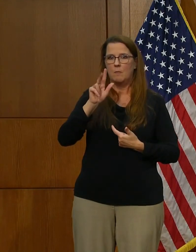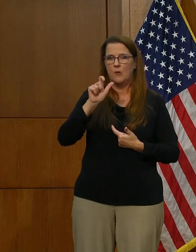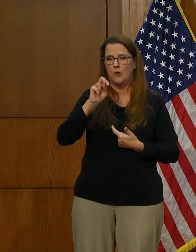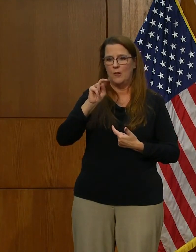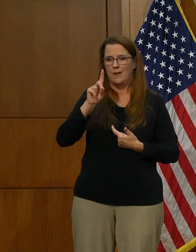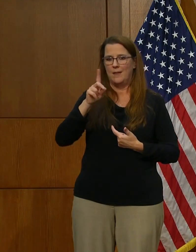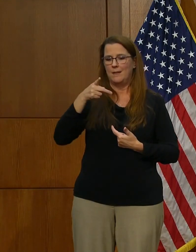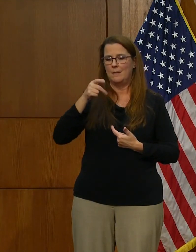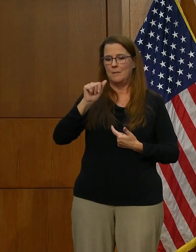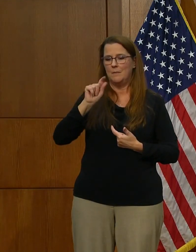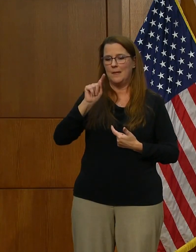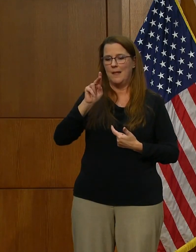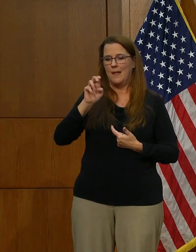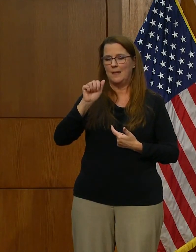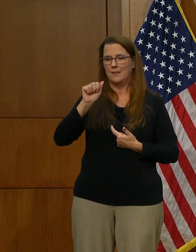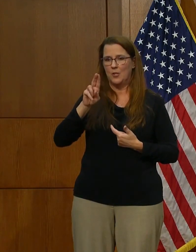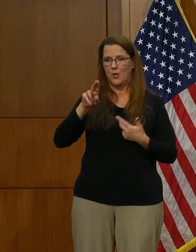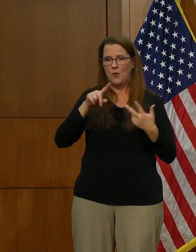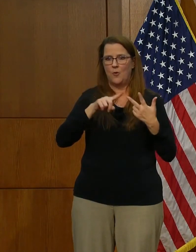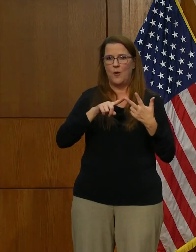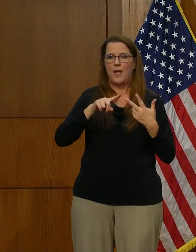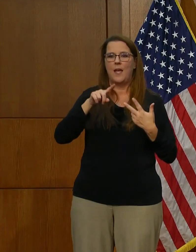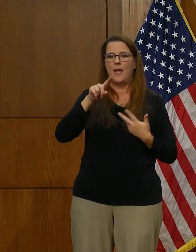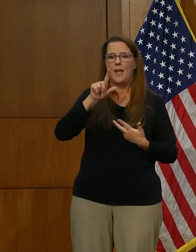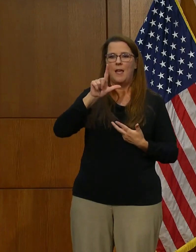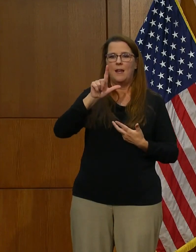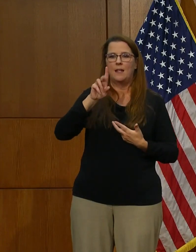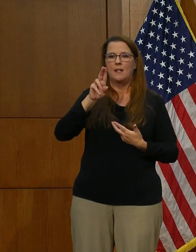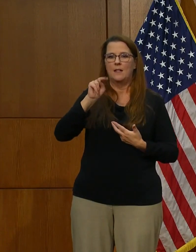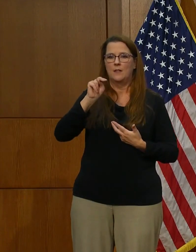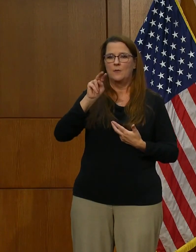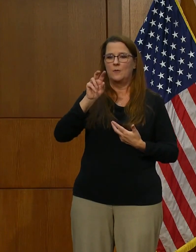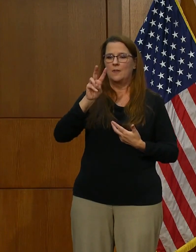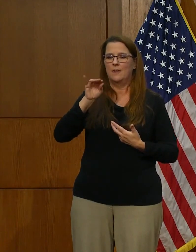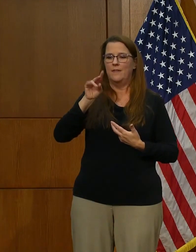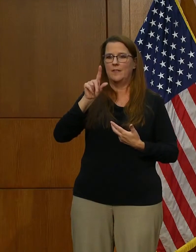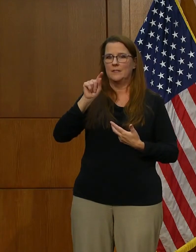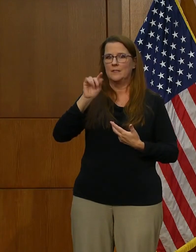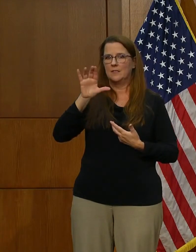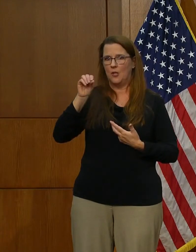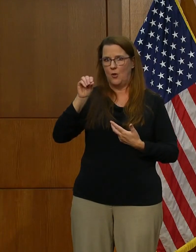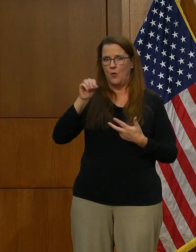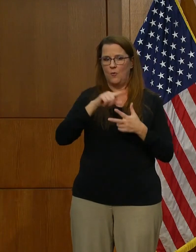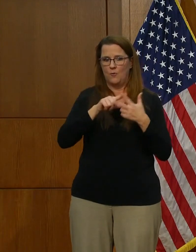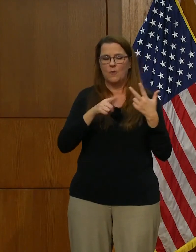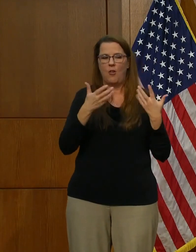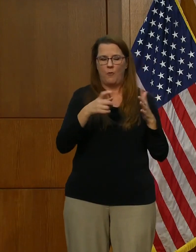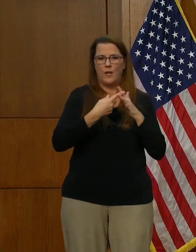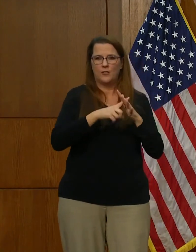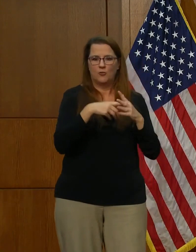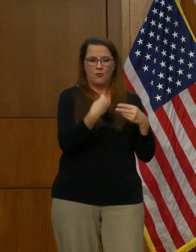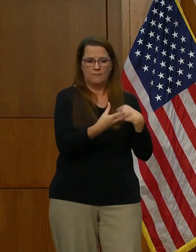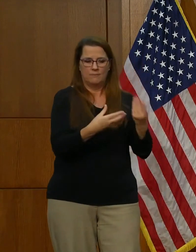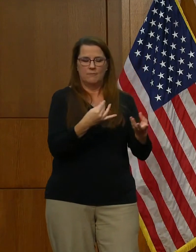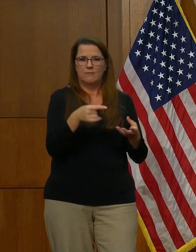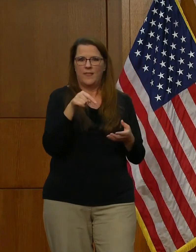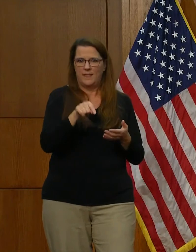CUMBERLAND PLATEAU AND LINDA WHISK. OH, THEY STARTED INCREASING THEIR VACCINATIONS OF PEOPLE WITH HEALTH